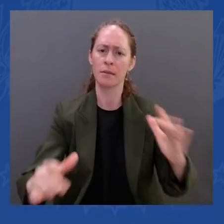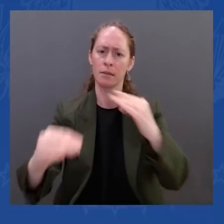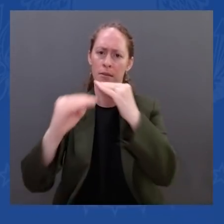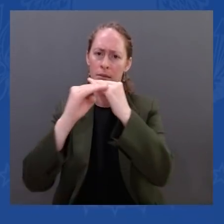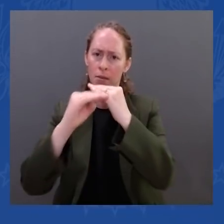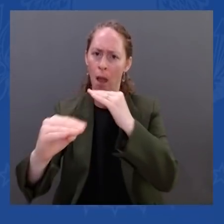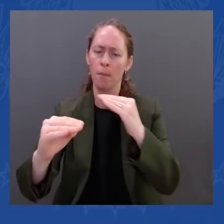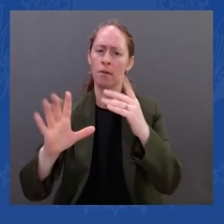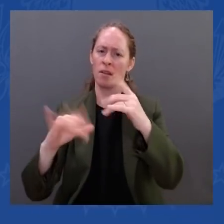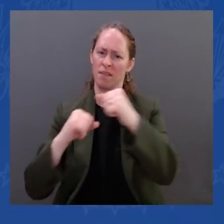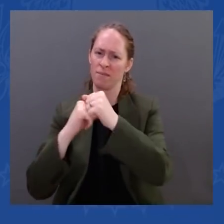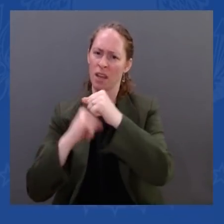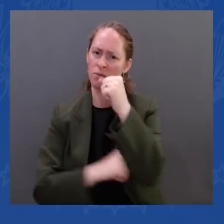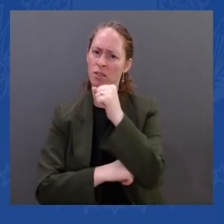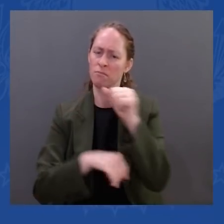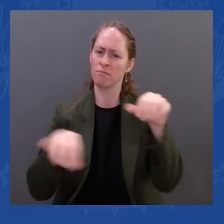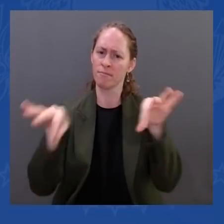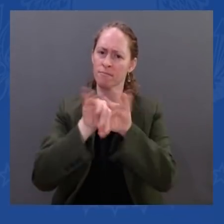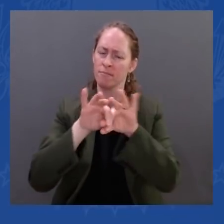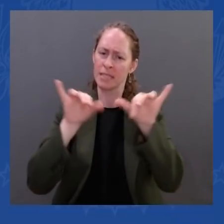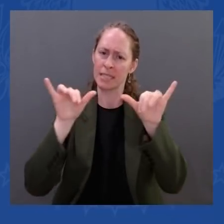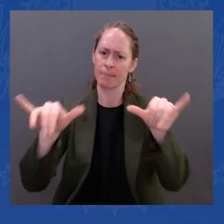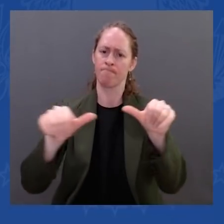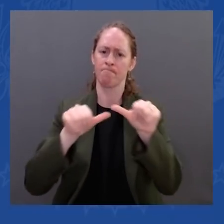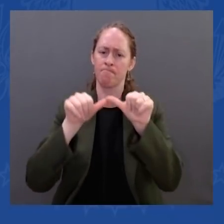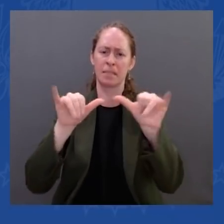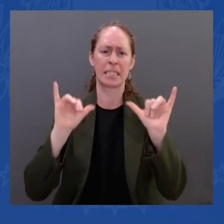I would add that one of the reasons why it's so important